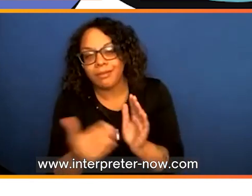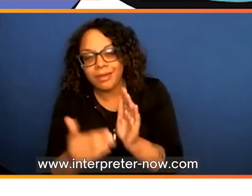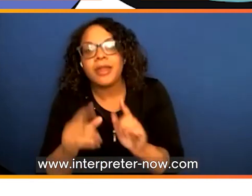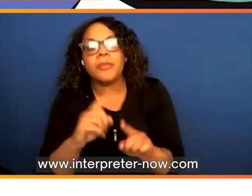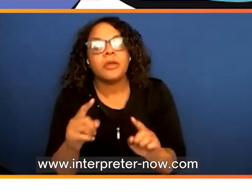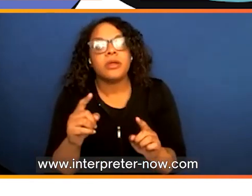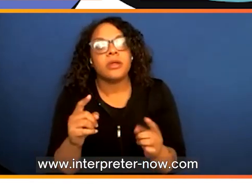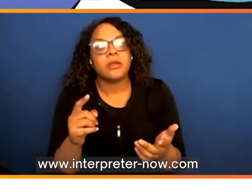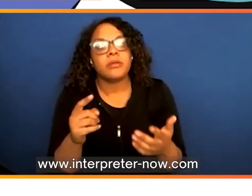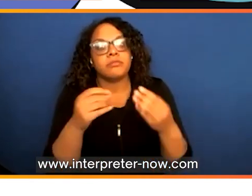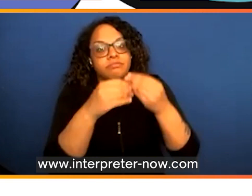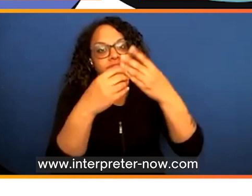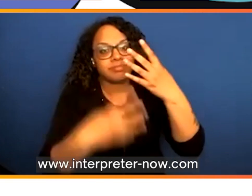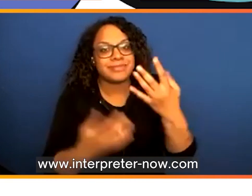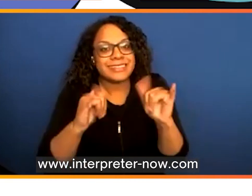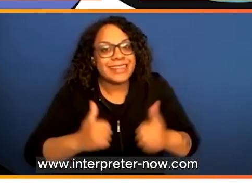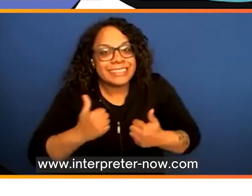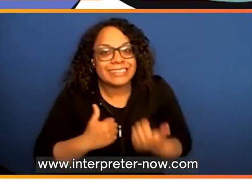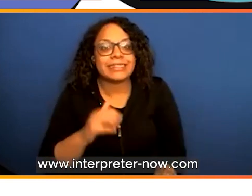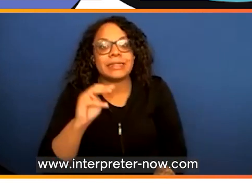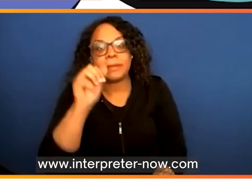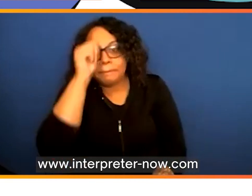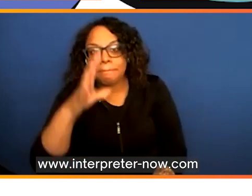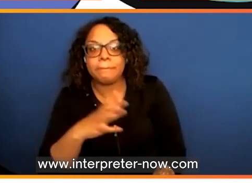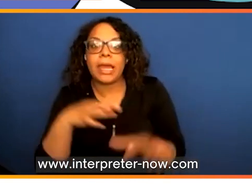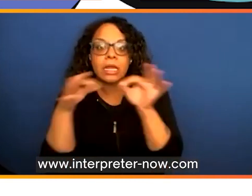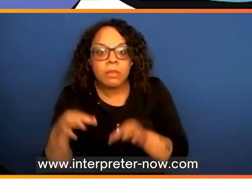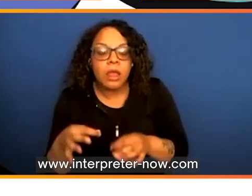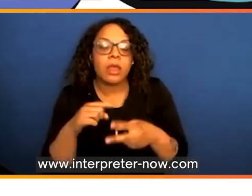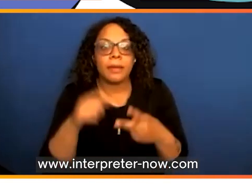Again, I call them low-hanging fruit, there's much more to it. But these still happen today.